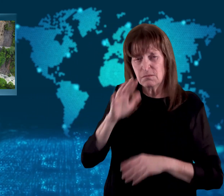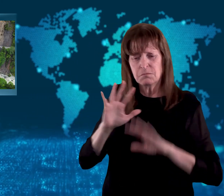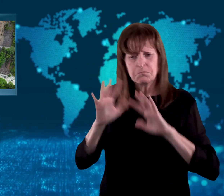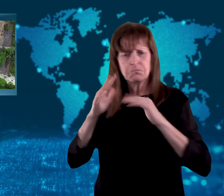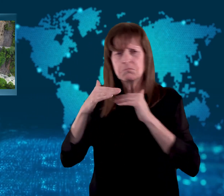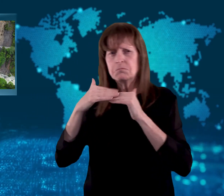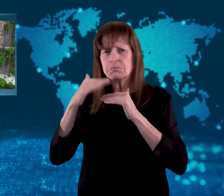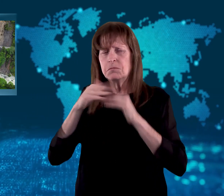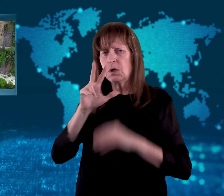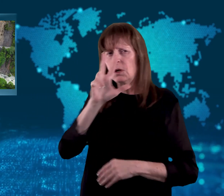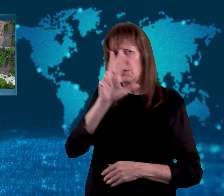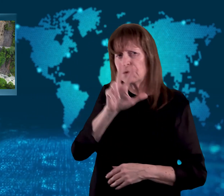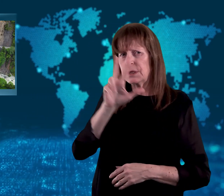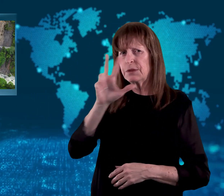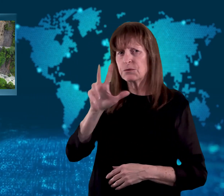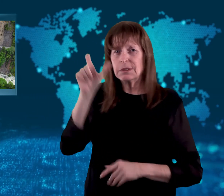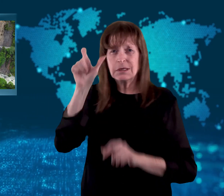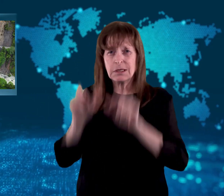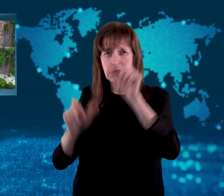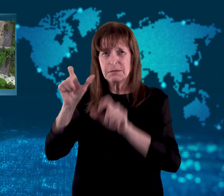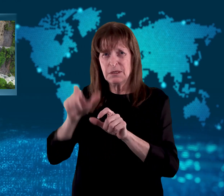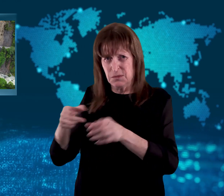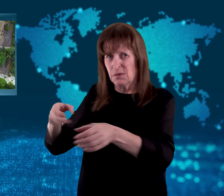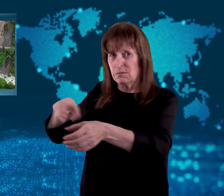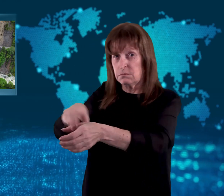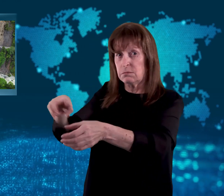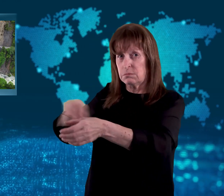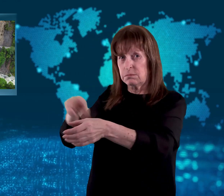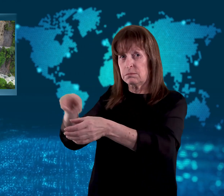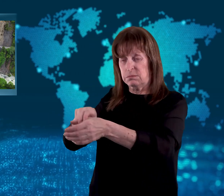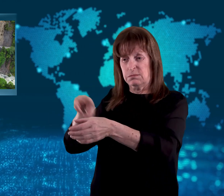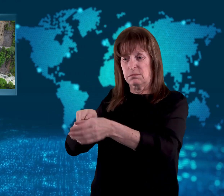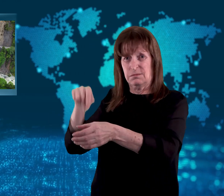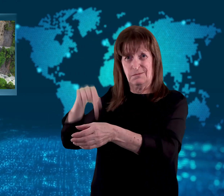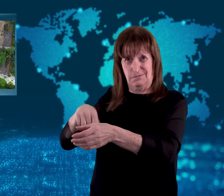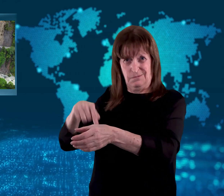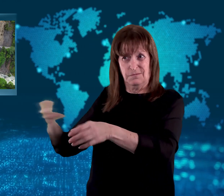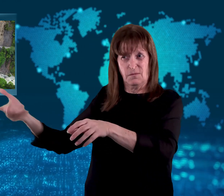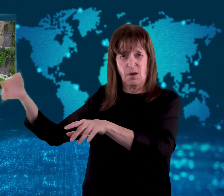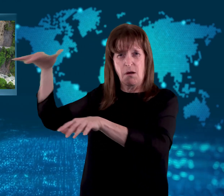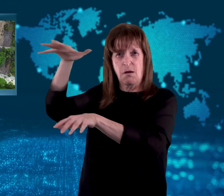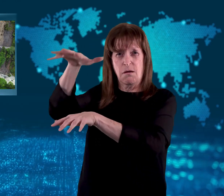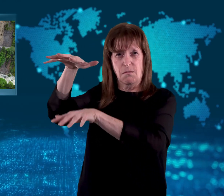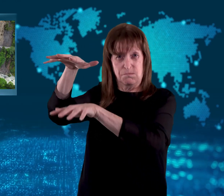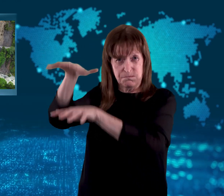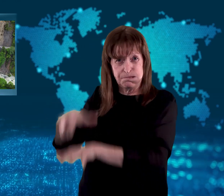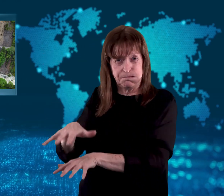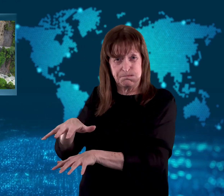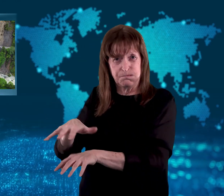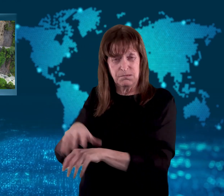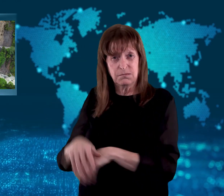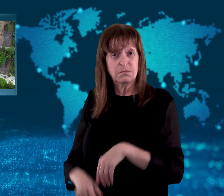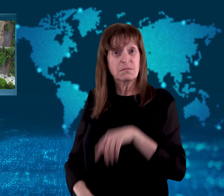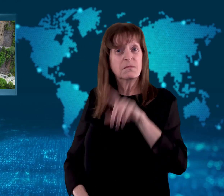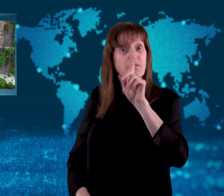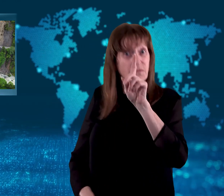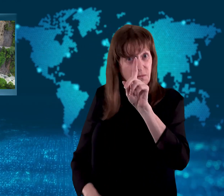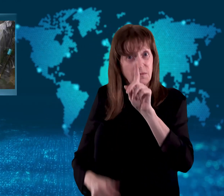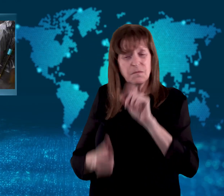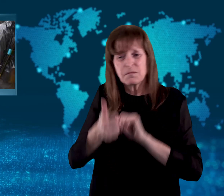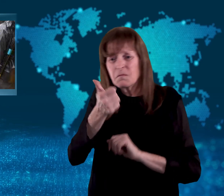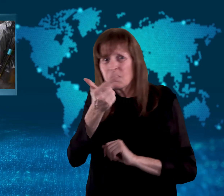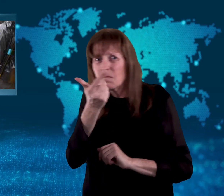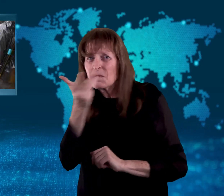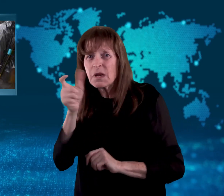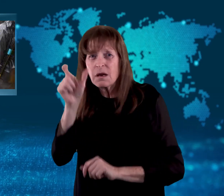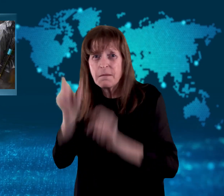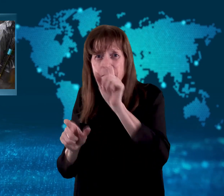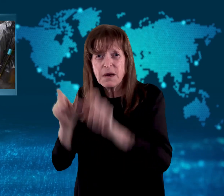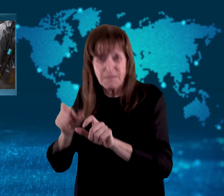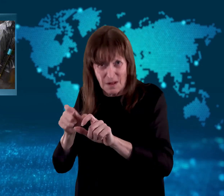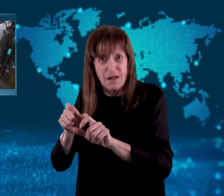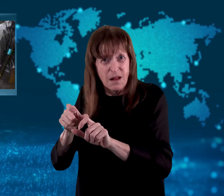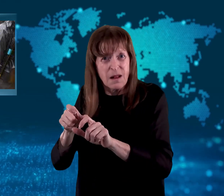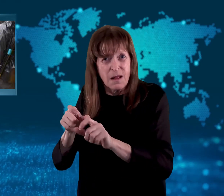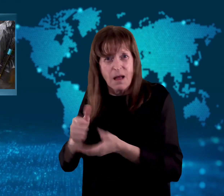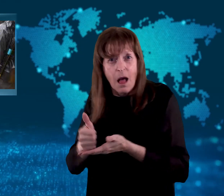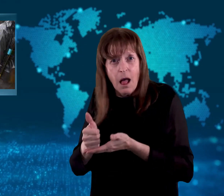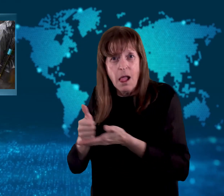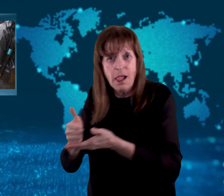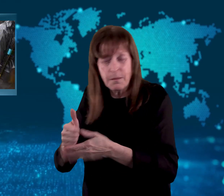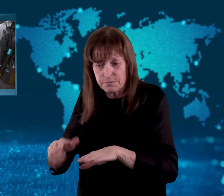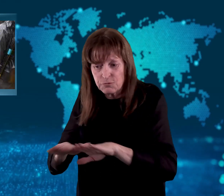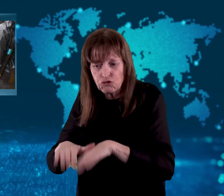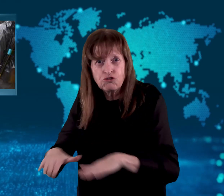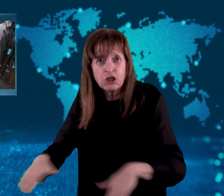Some of the passengers managed to help their children escape before